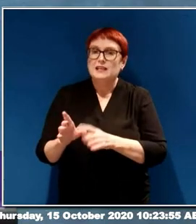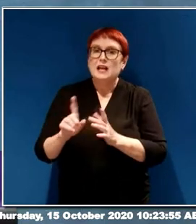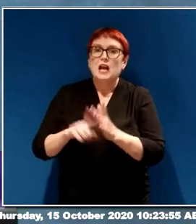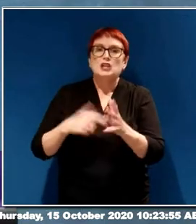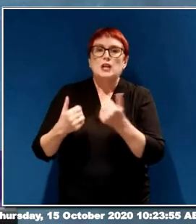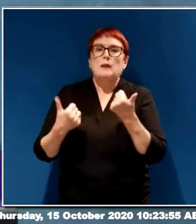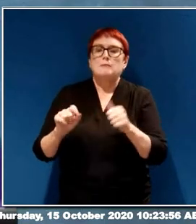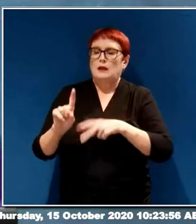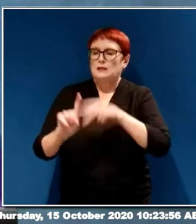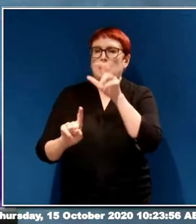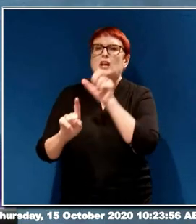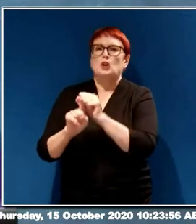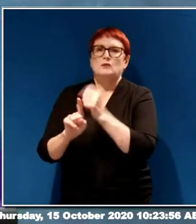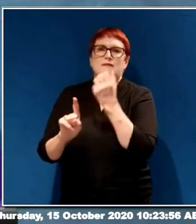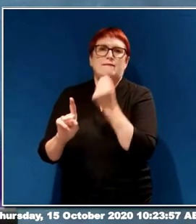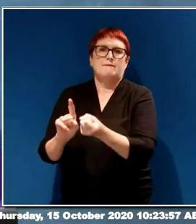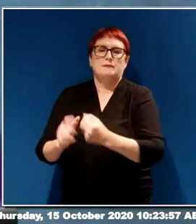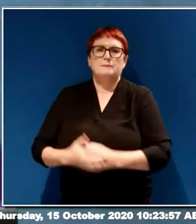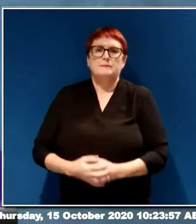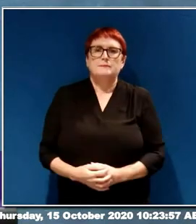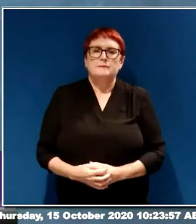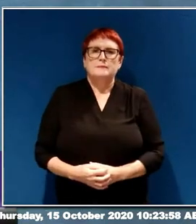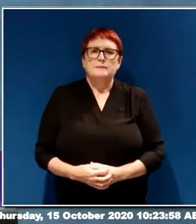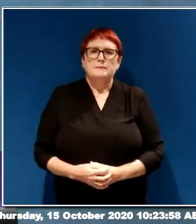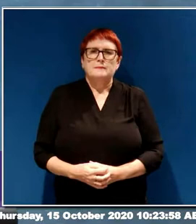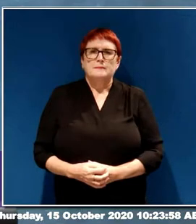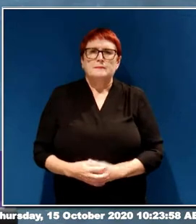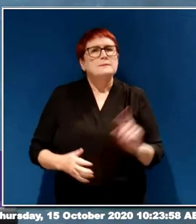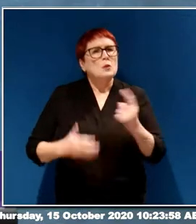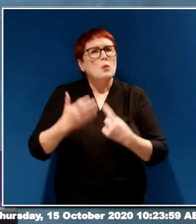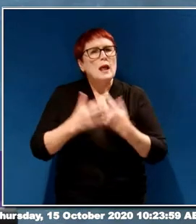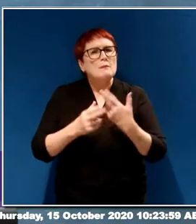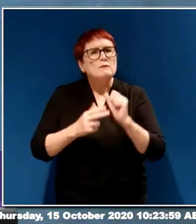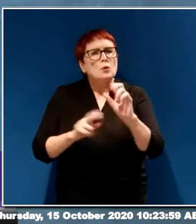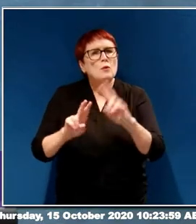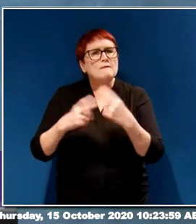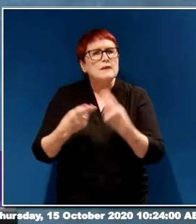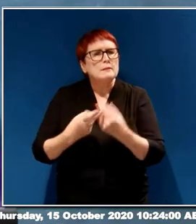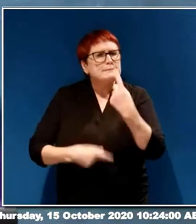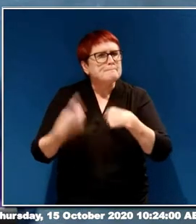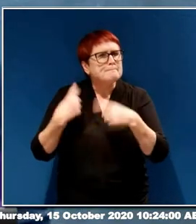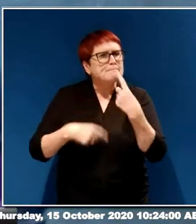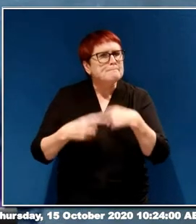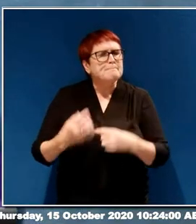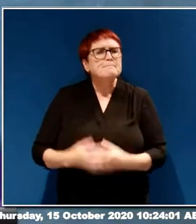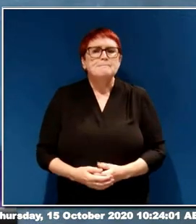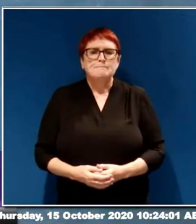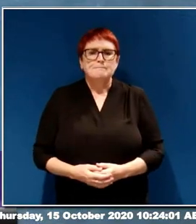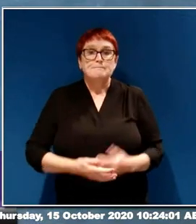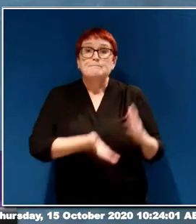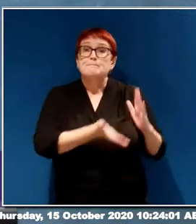Can you tell us about how that year was for you and your family? At home it was really difficult.